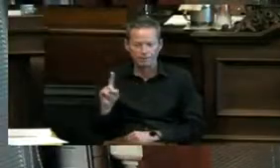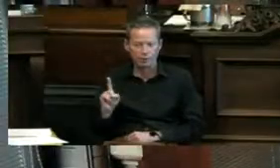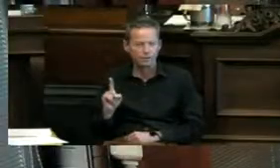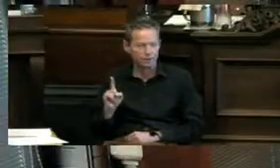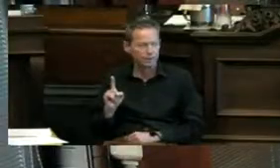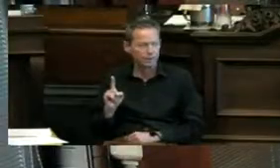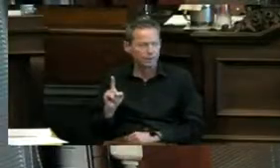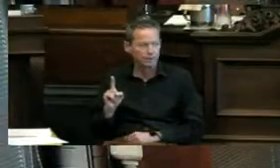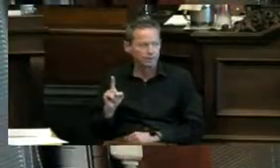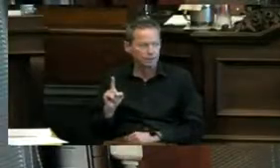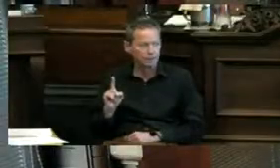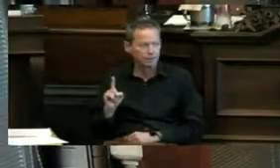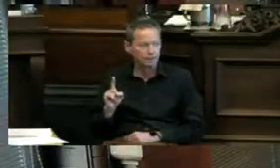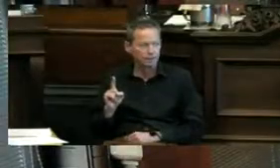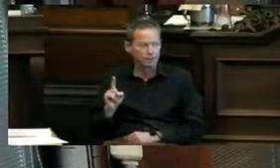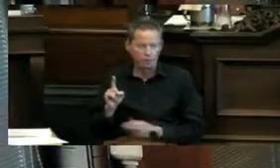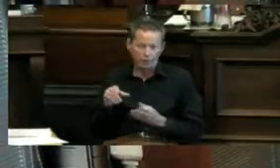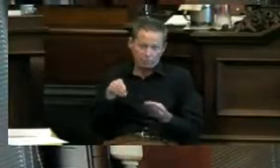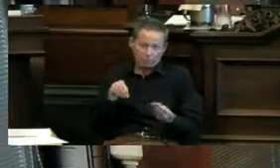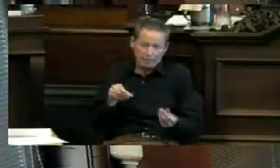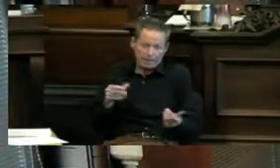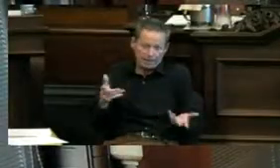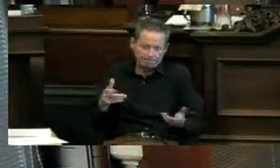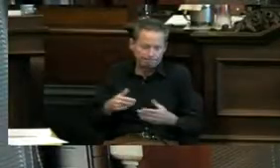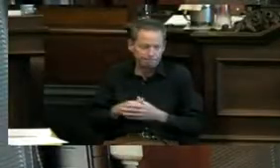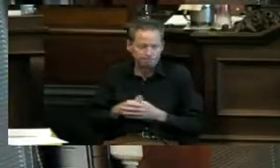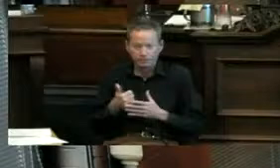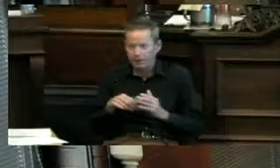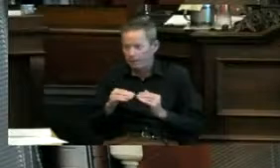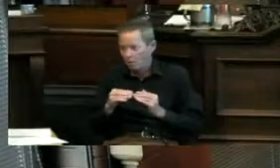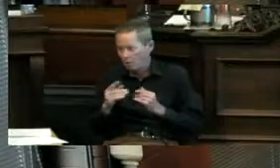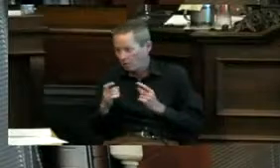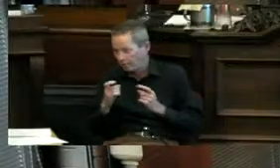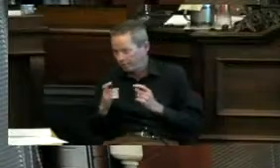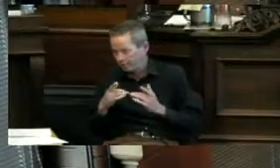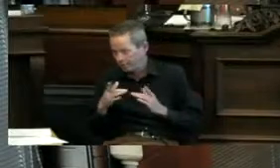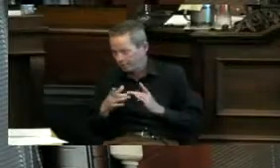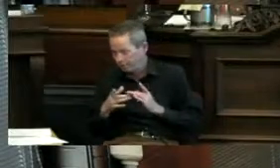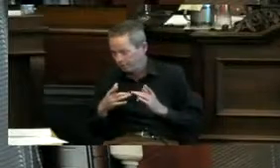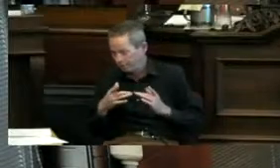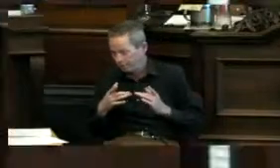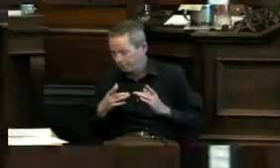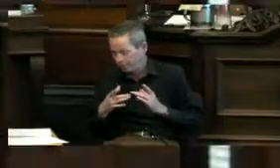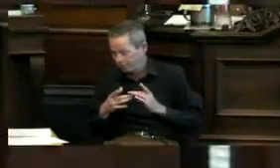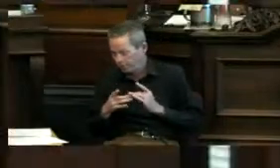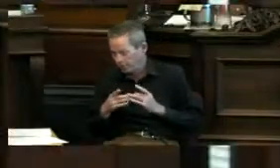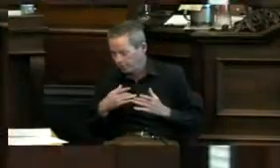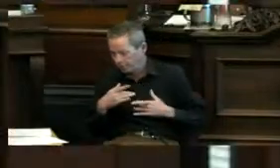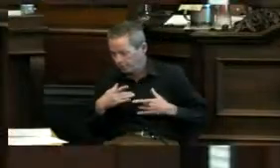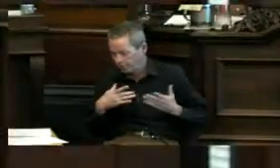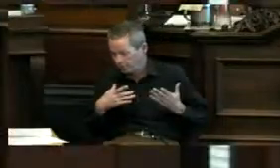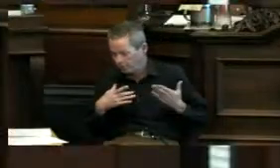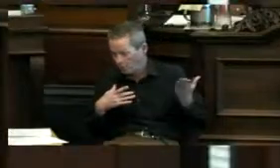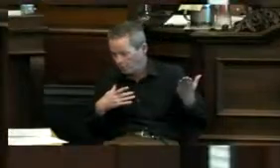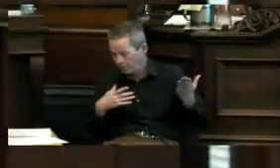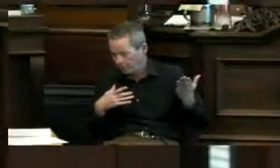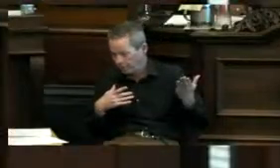our Arpa dollars that we need to get spent by December 31st, and so this will get us closer to